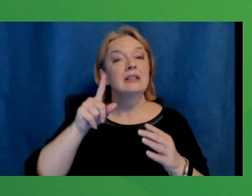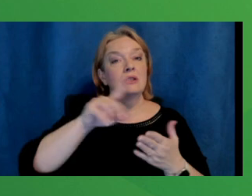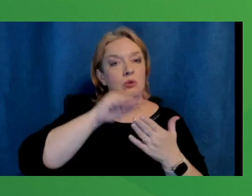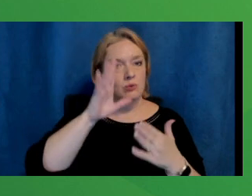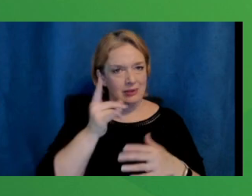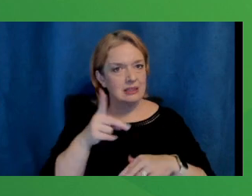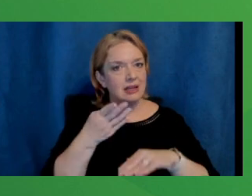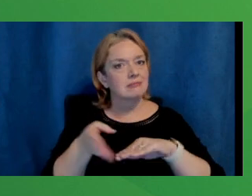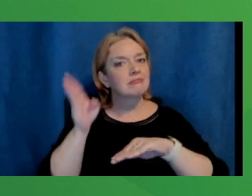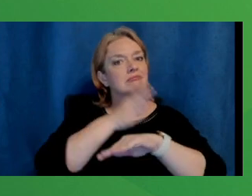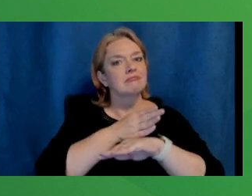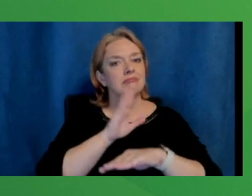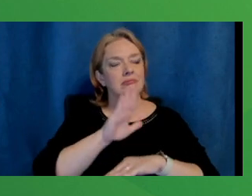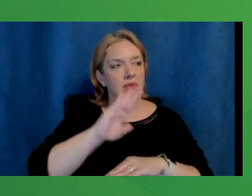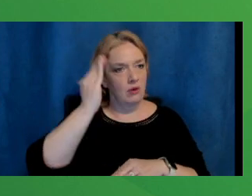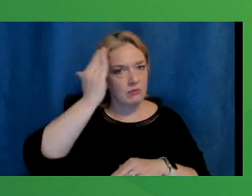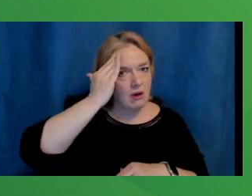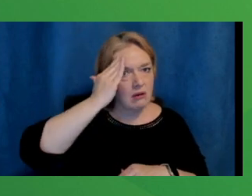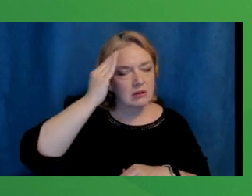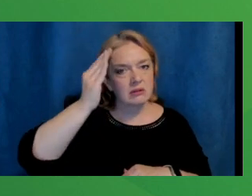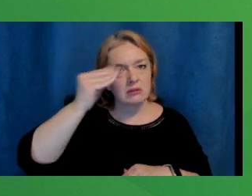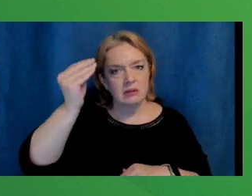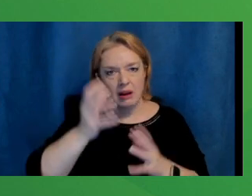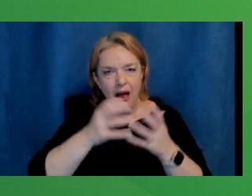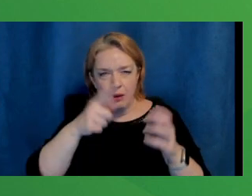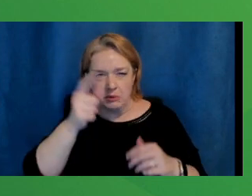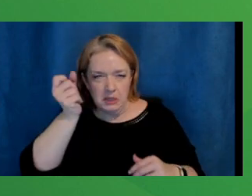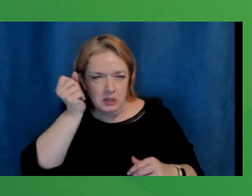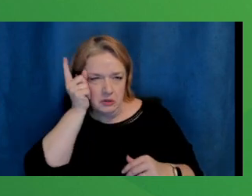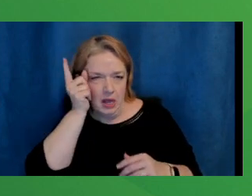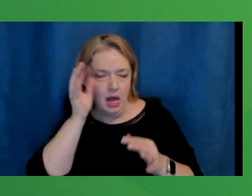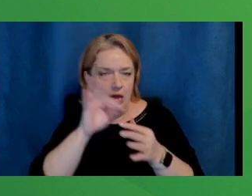environmental issues. You saw that in the slides. You saw that in the artifacts,